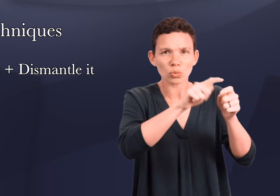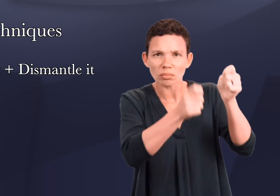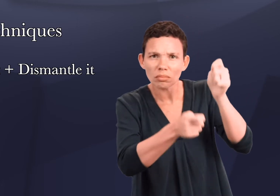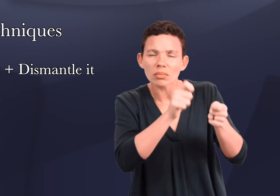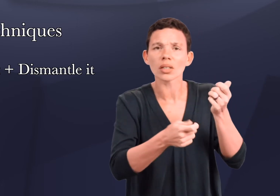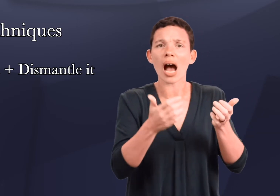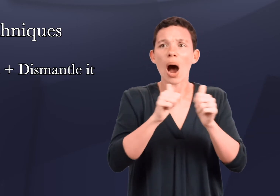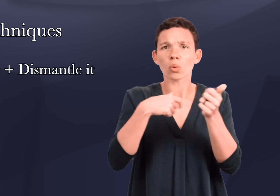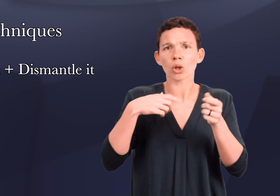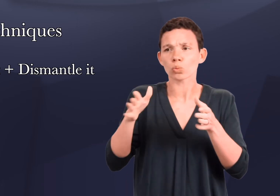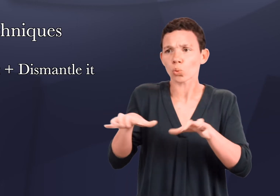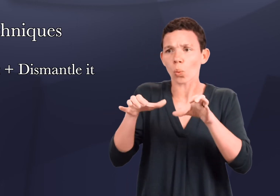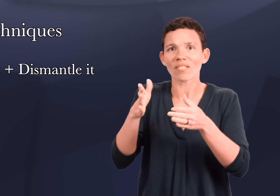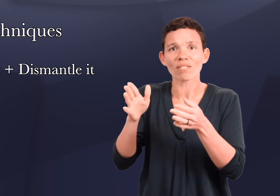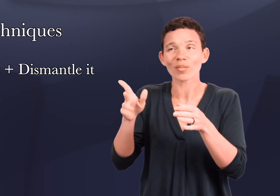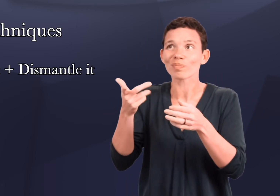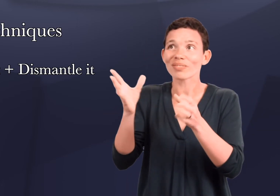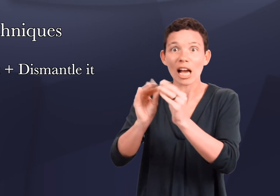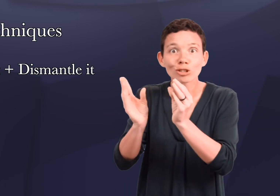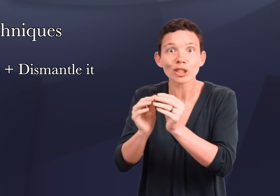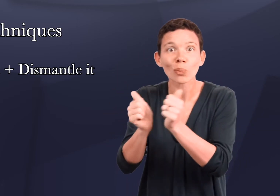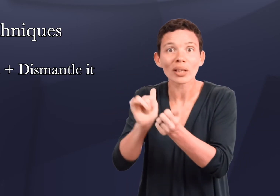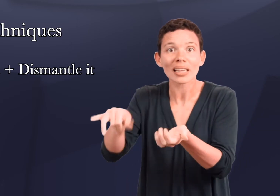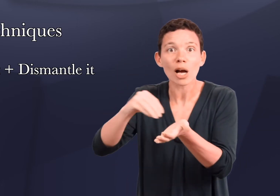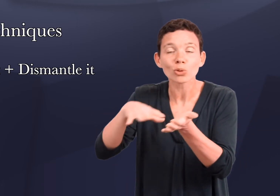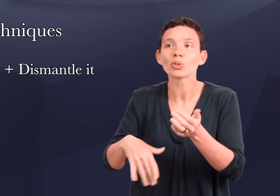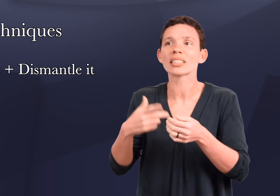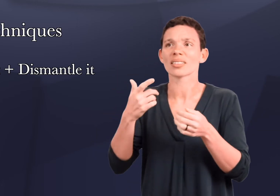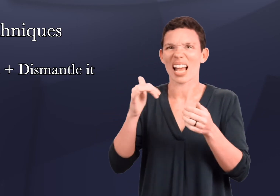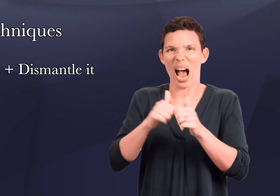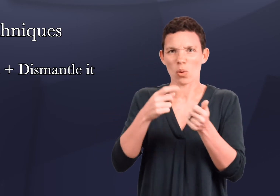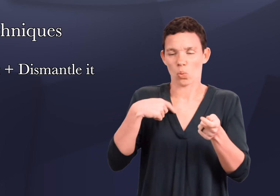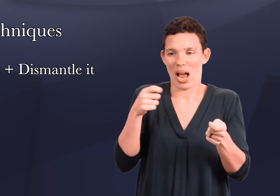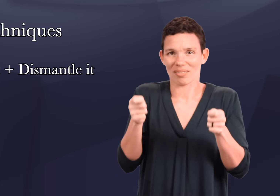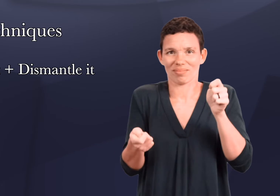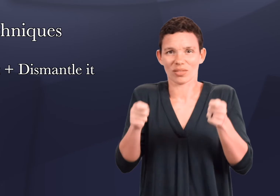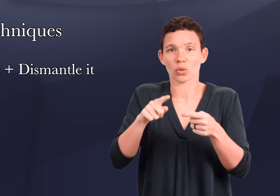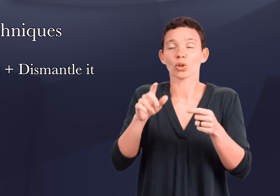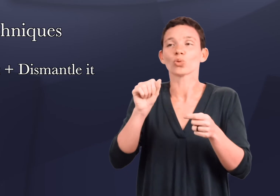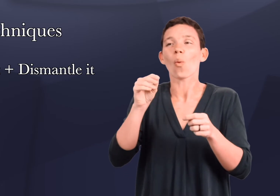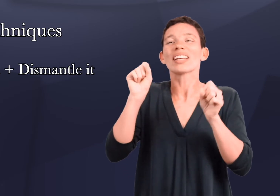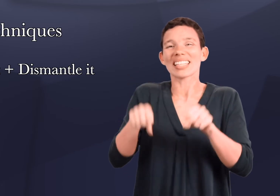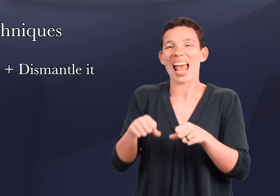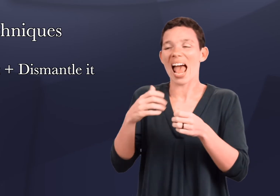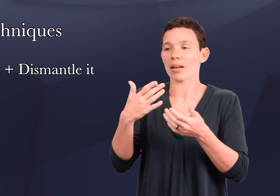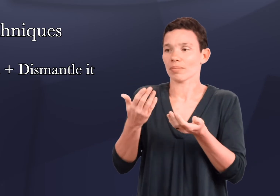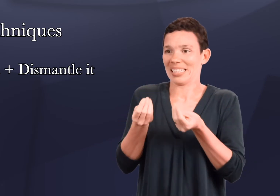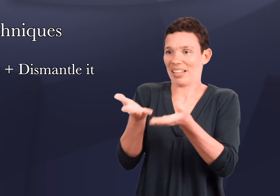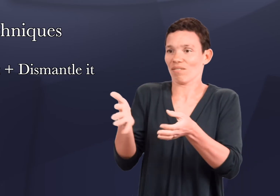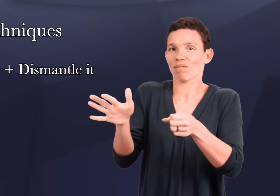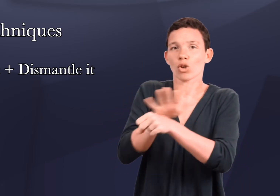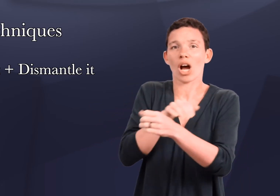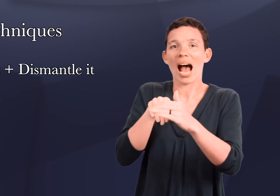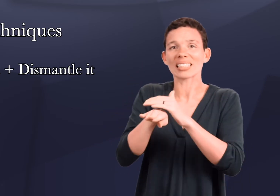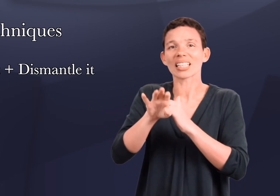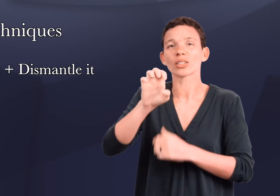Perhaps how we do sessions in order to provide a full, equitable service for students